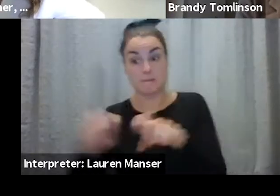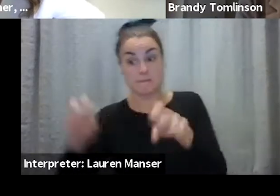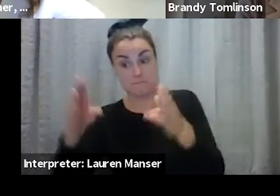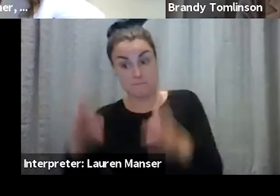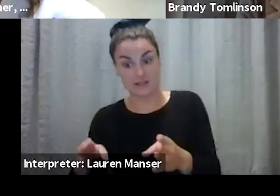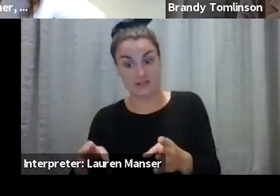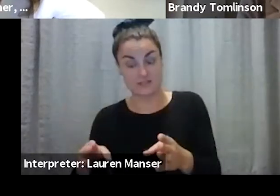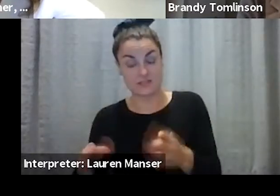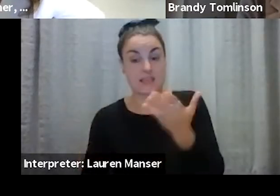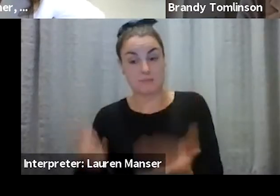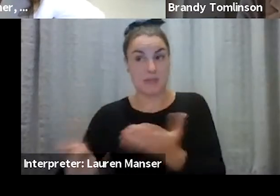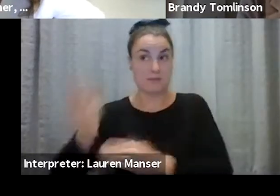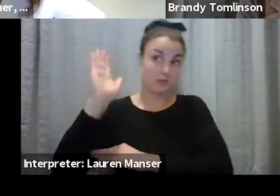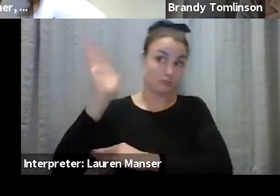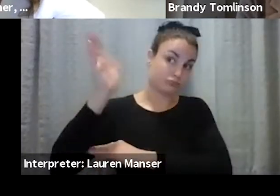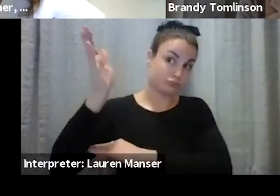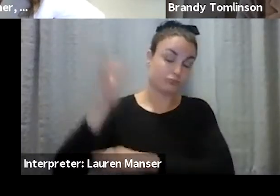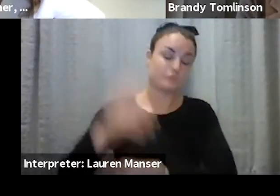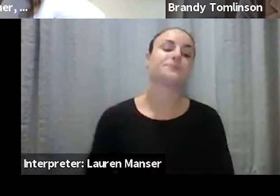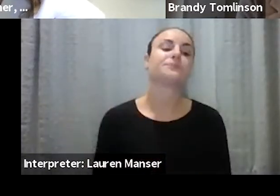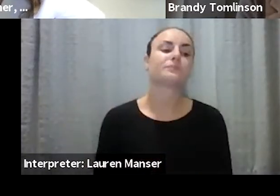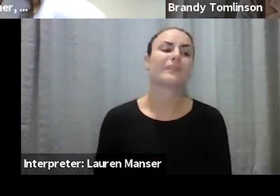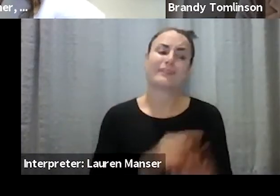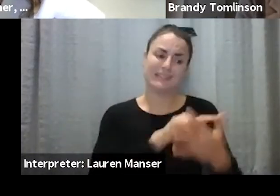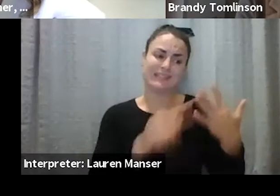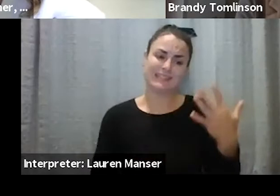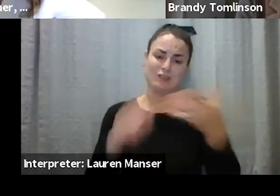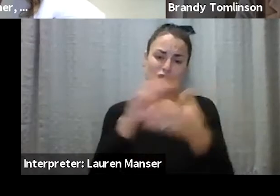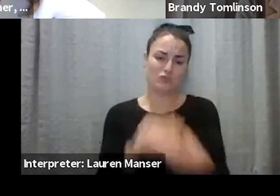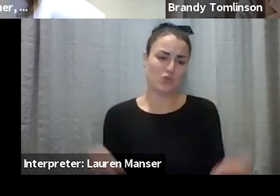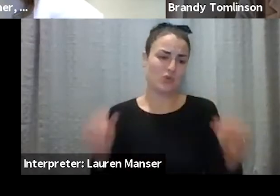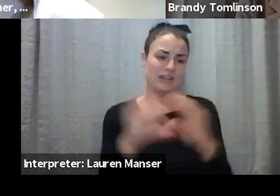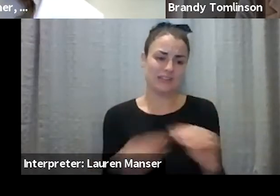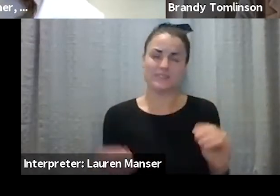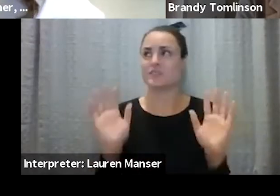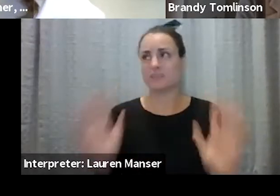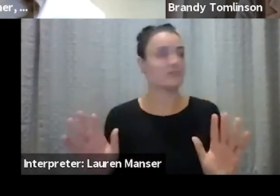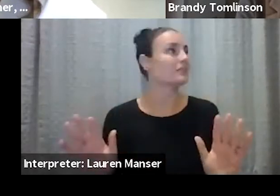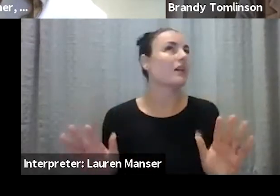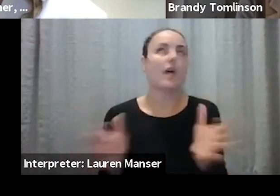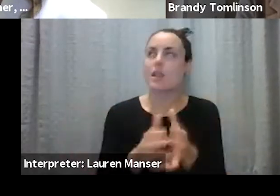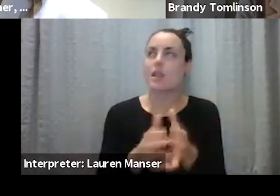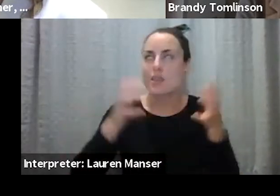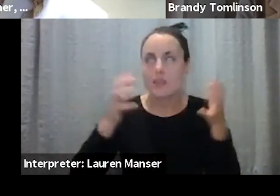those were some stories that had a lot of impact. Talk to us about why it's so important for us